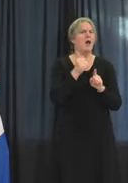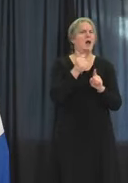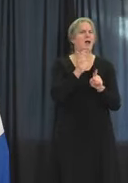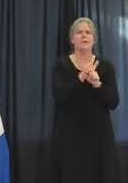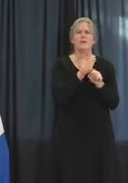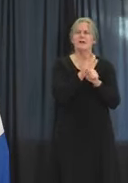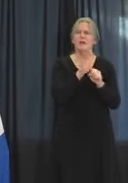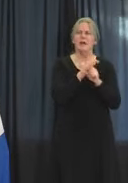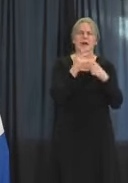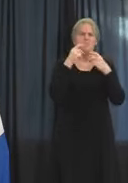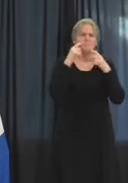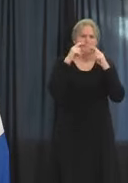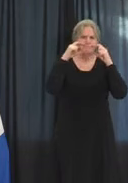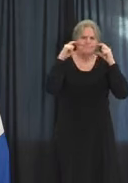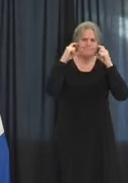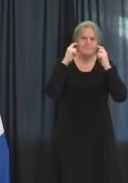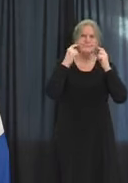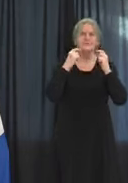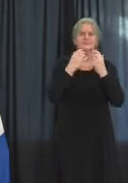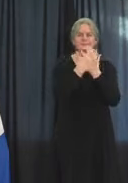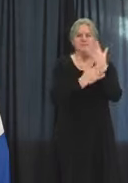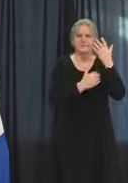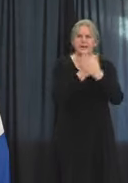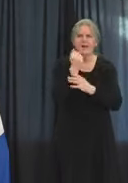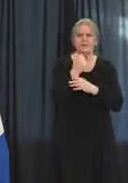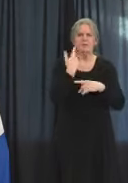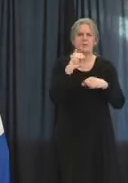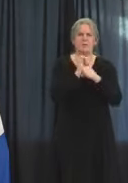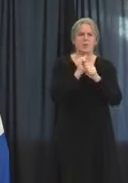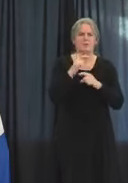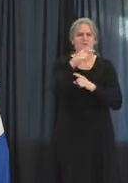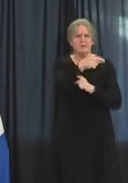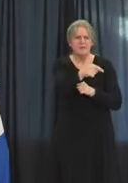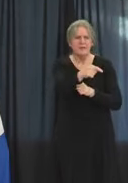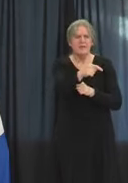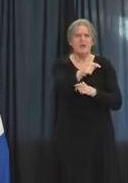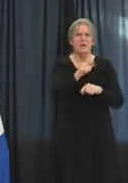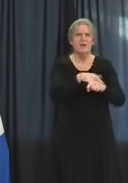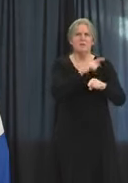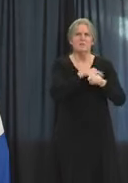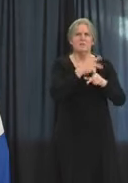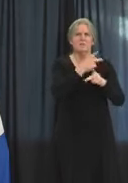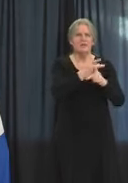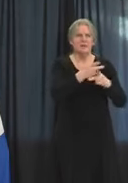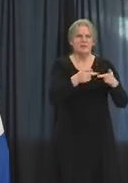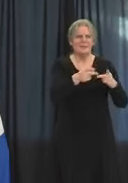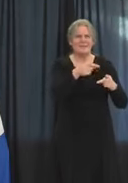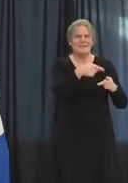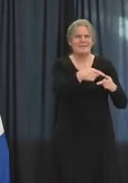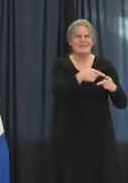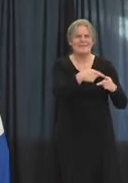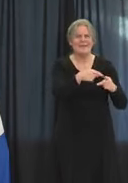PPE in those facilities for workers. And I'm also seeing and hearing